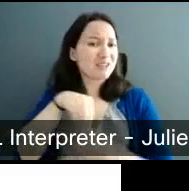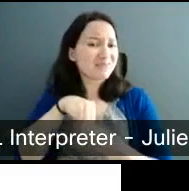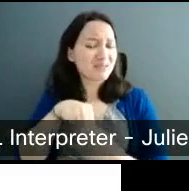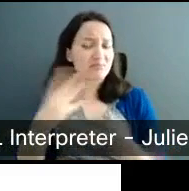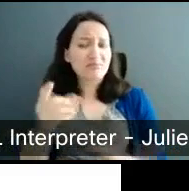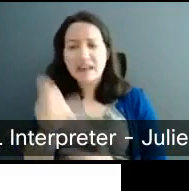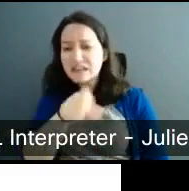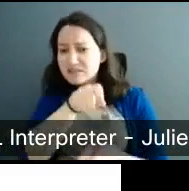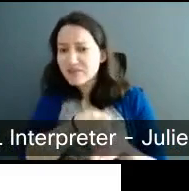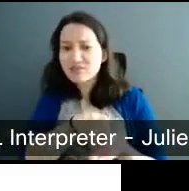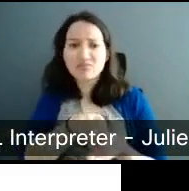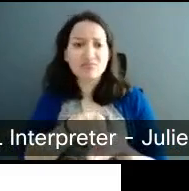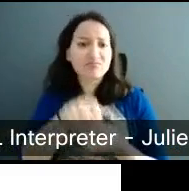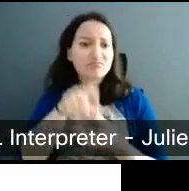A significant thing, or I'm sorry to skip that slide.